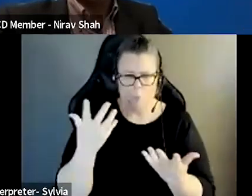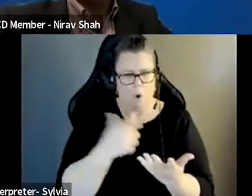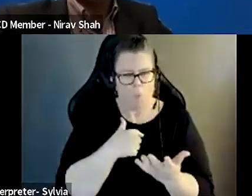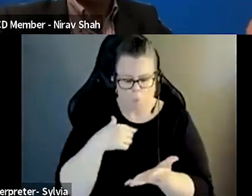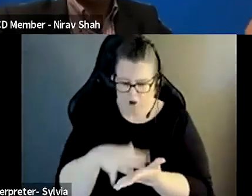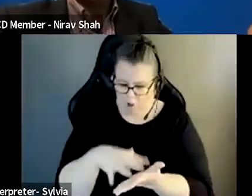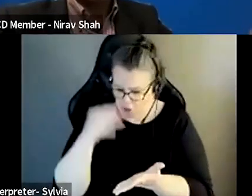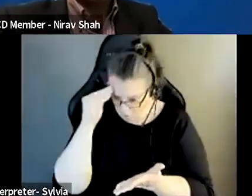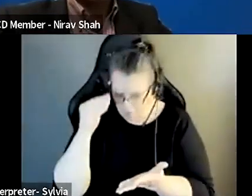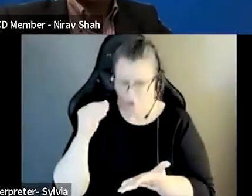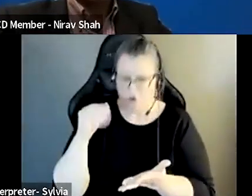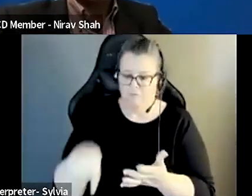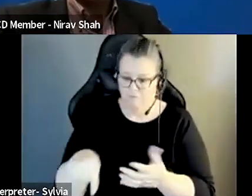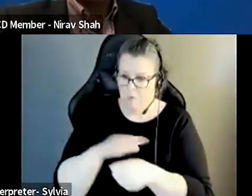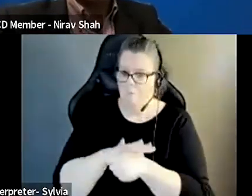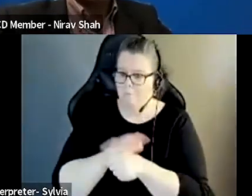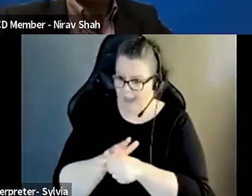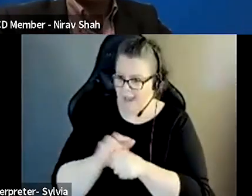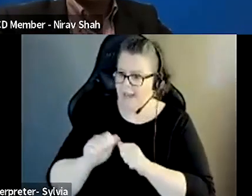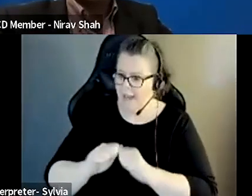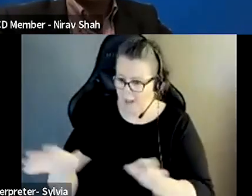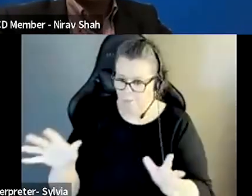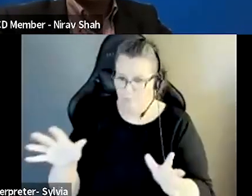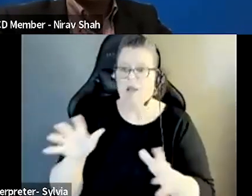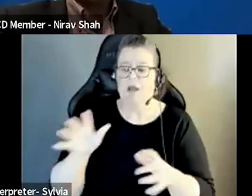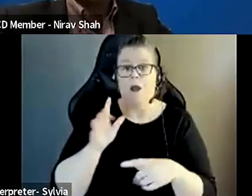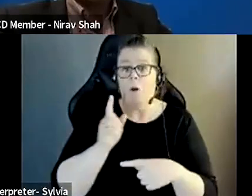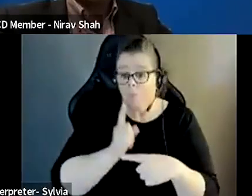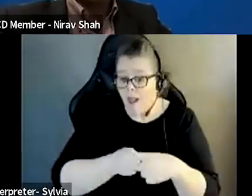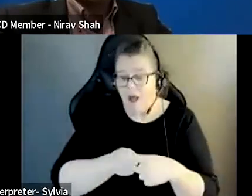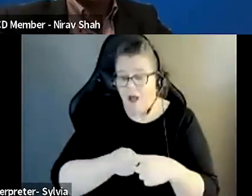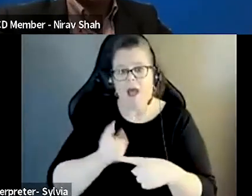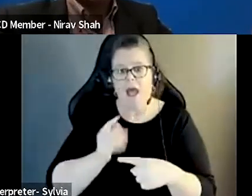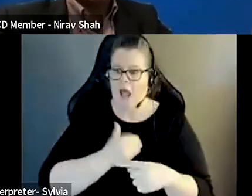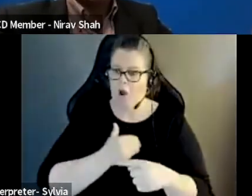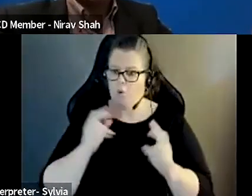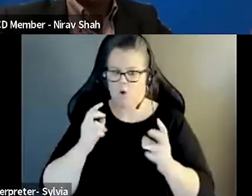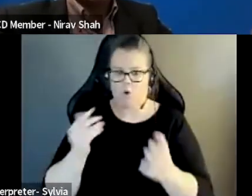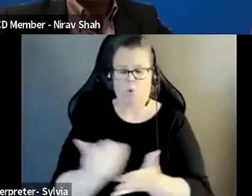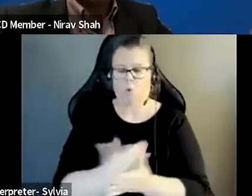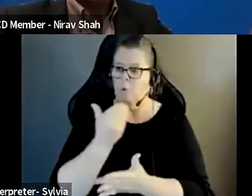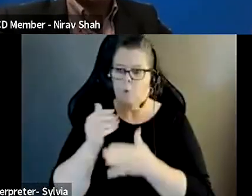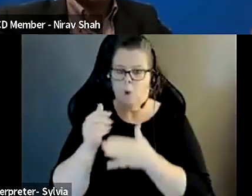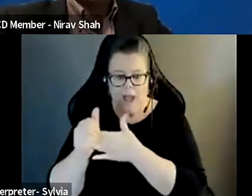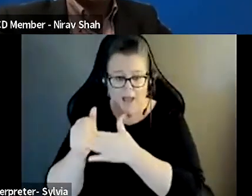We have had to work -- I mean CDC has never been in a pandemic the way we've had